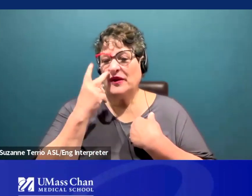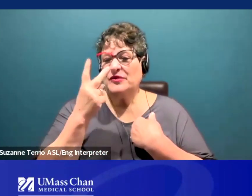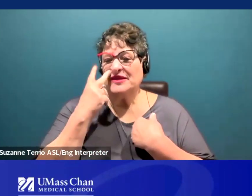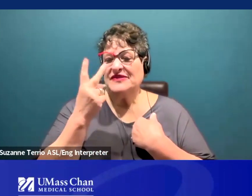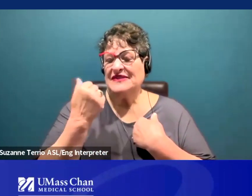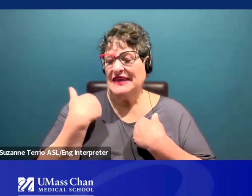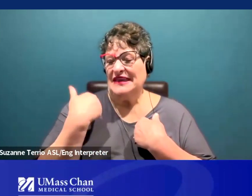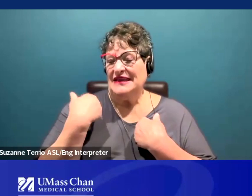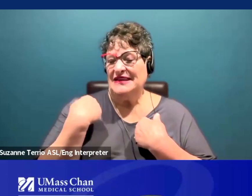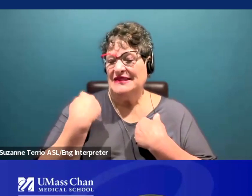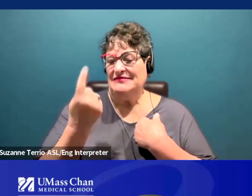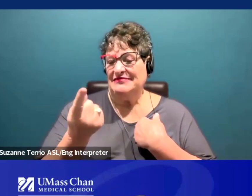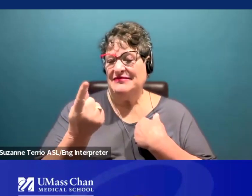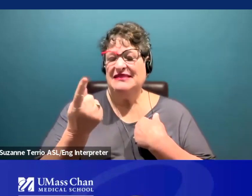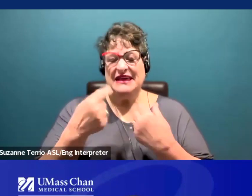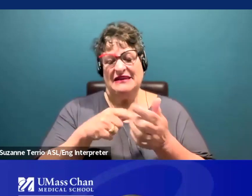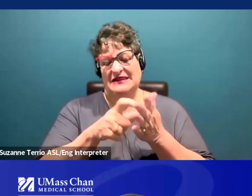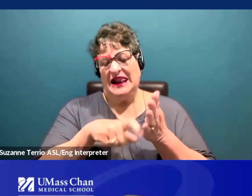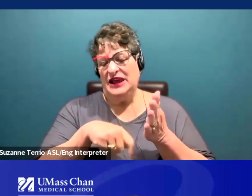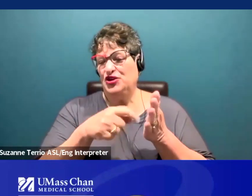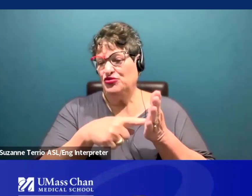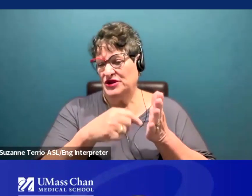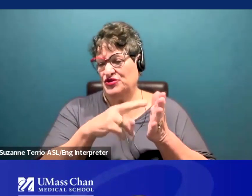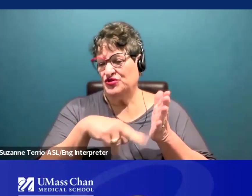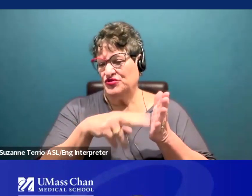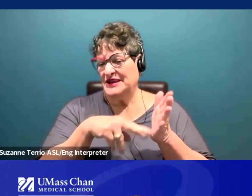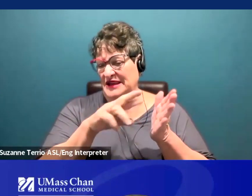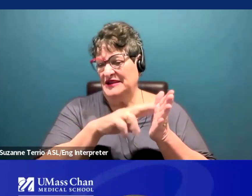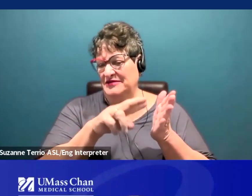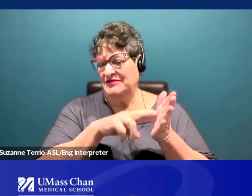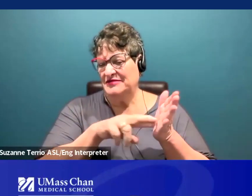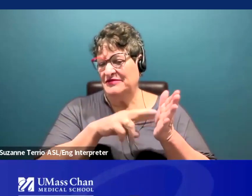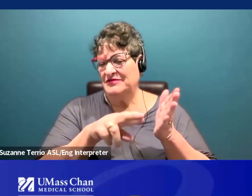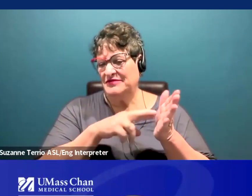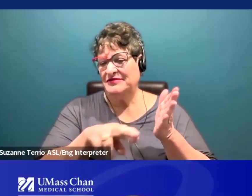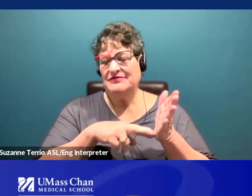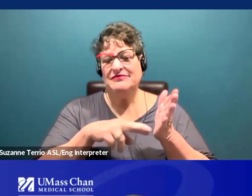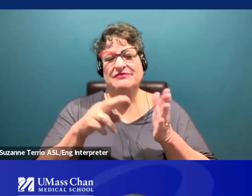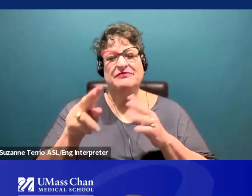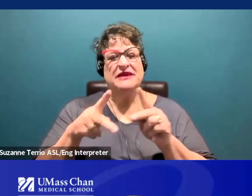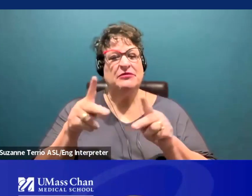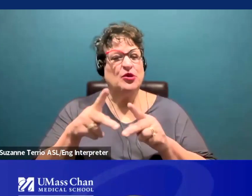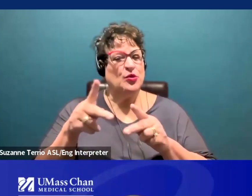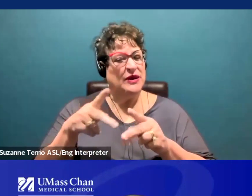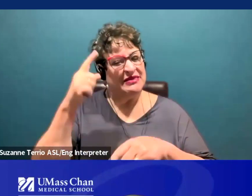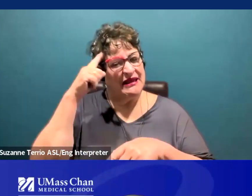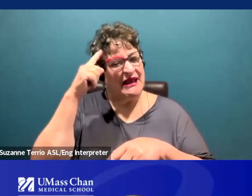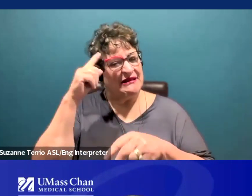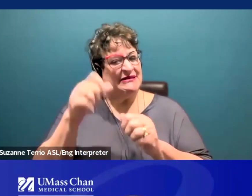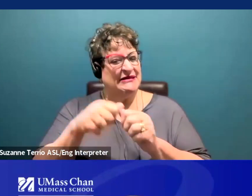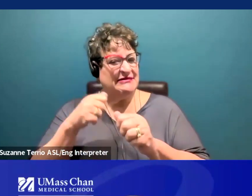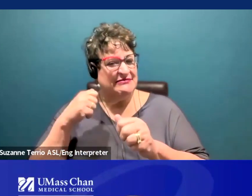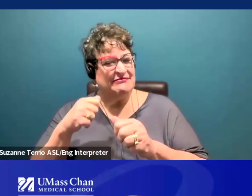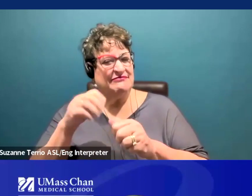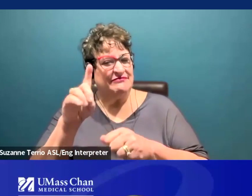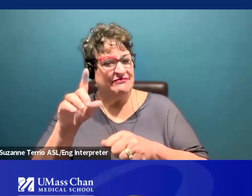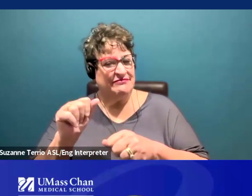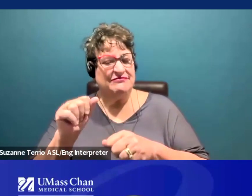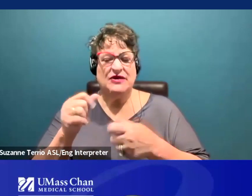literature about how folks with cognitive disabilities, sometimes when they're asked questions, they might acquiesce to the question.